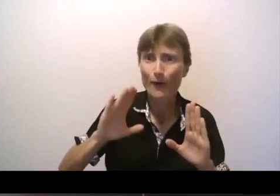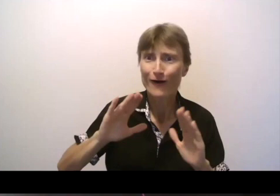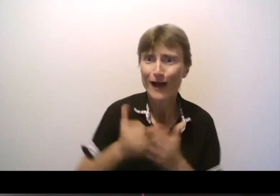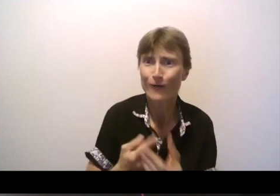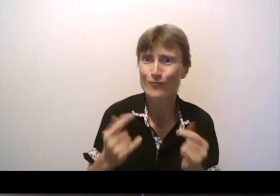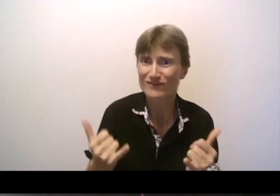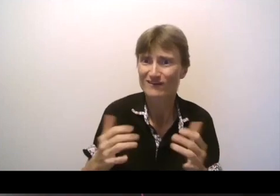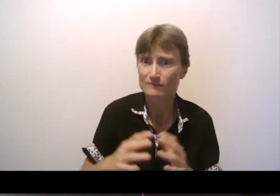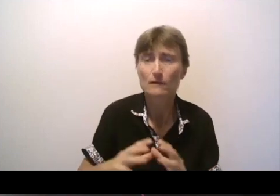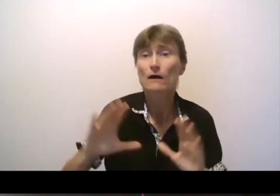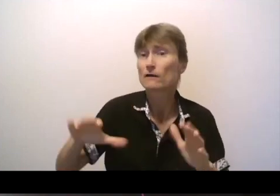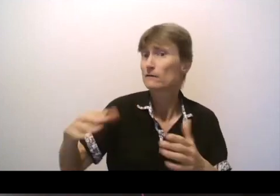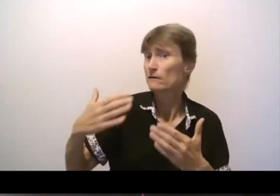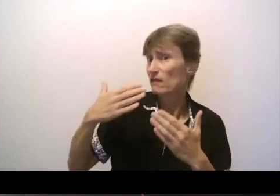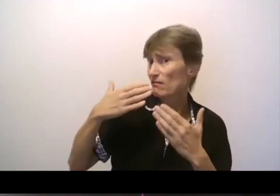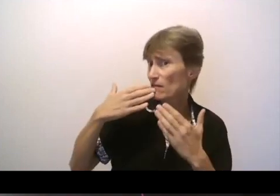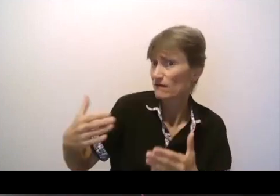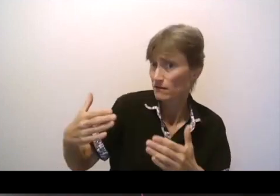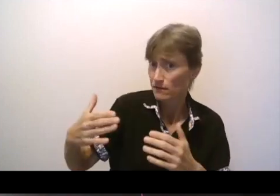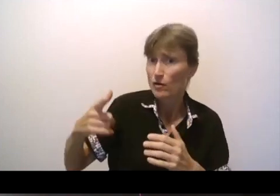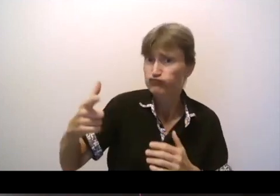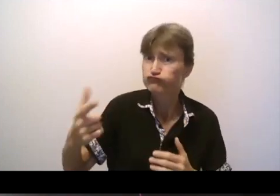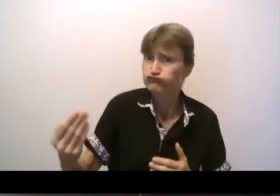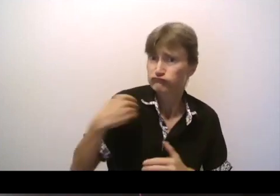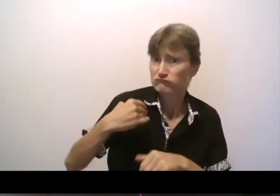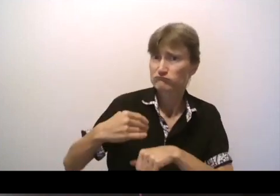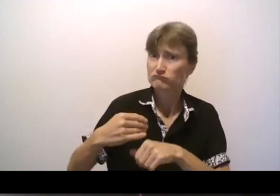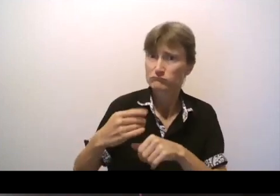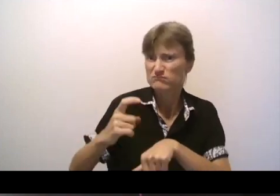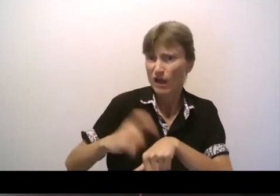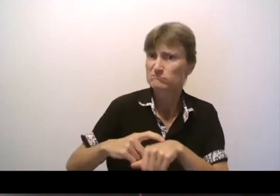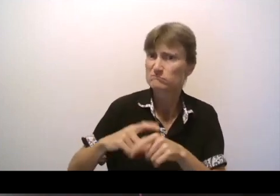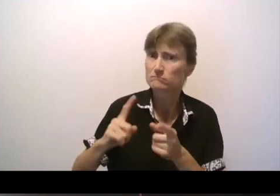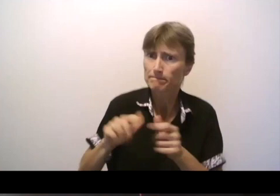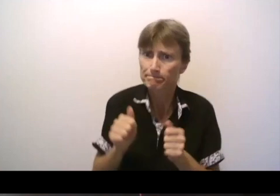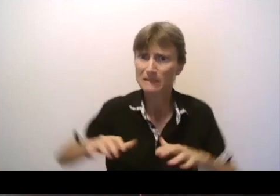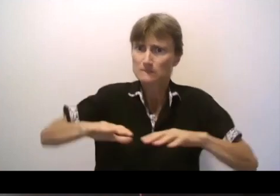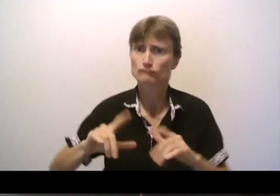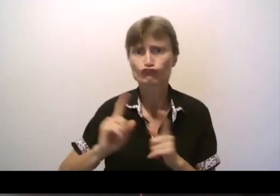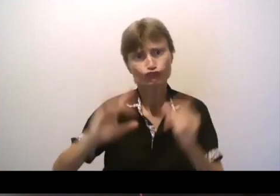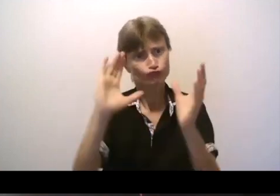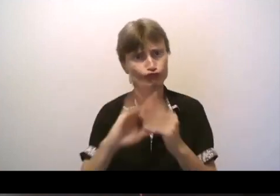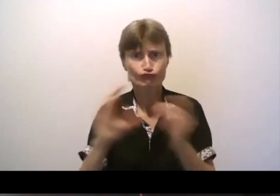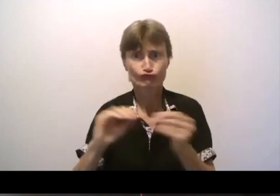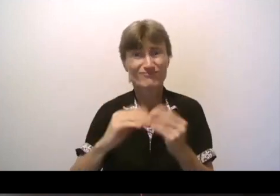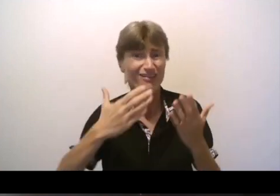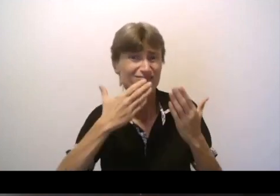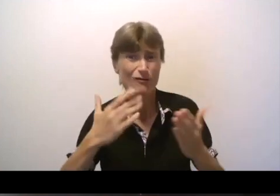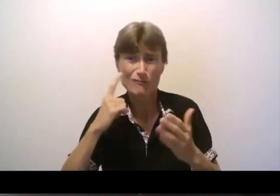thanks for giving me a platform to speak and thanks for letting me um talk a little bit about myself